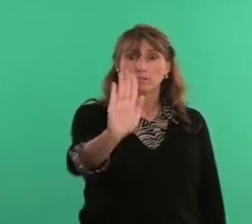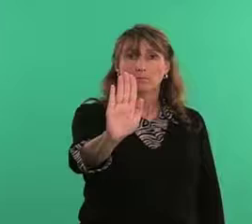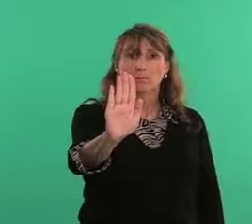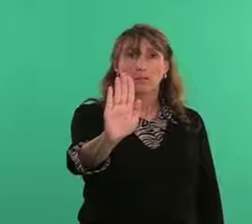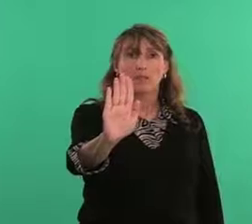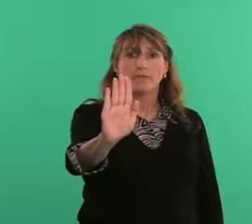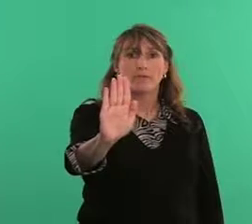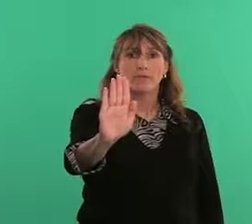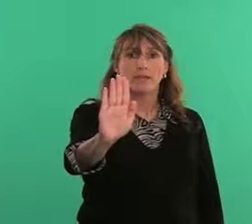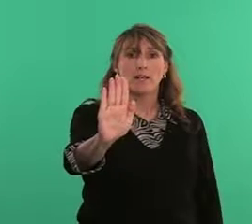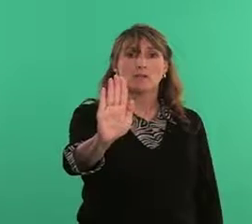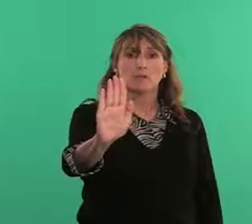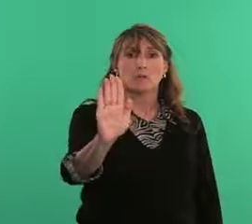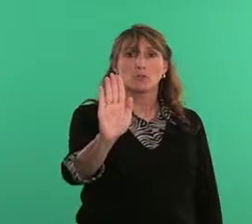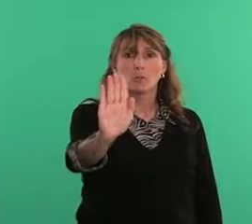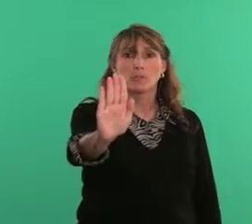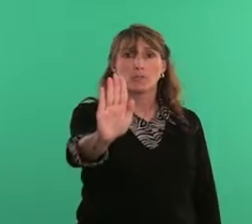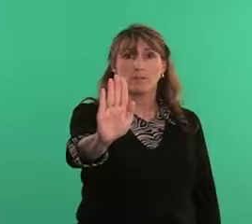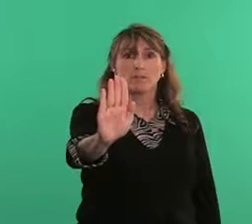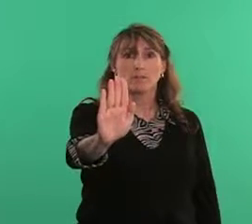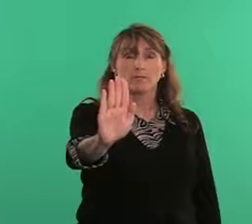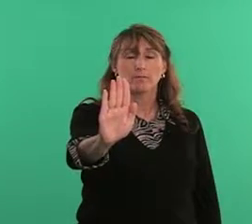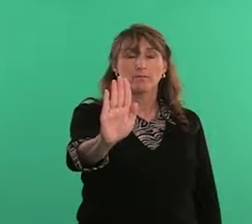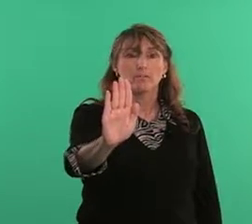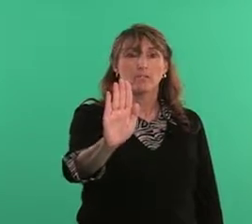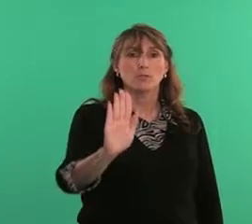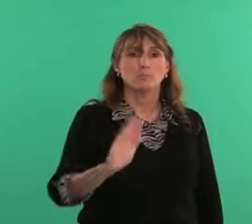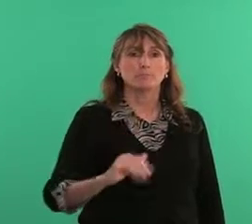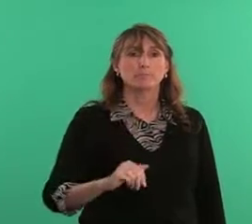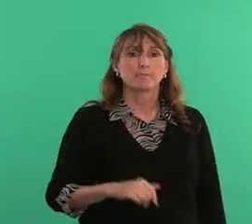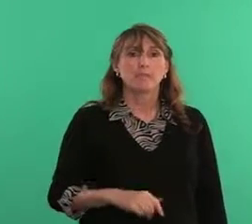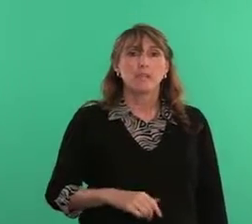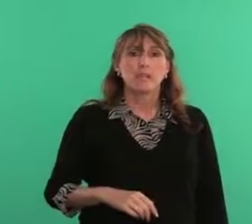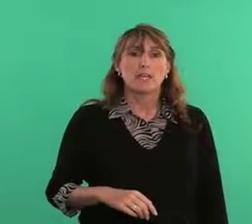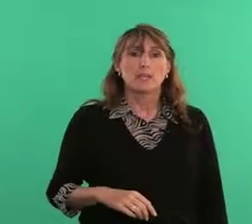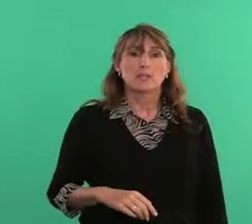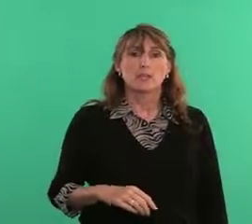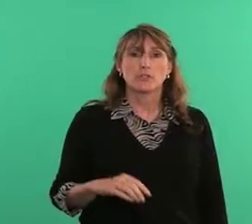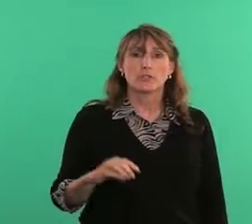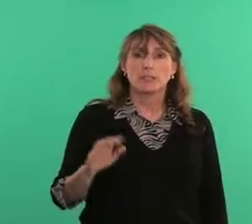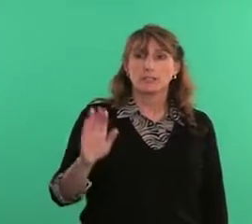palm faces out, goes towards the you his, hers, it